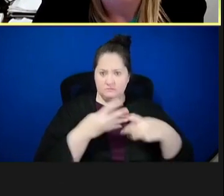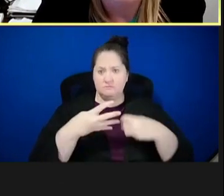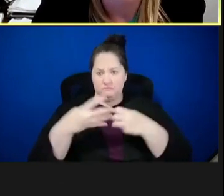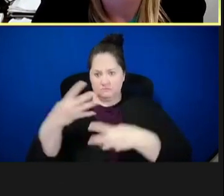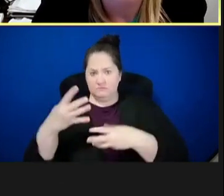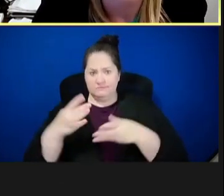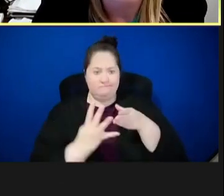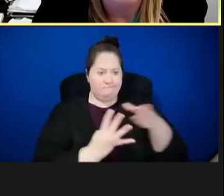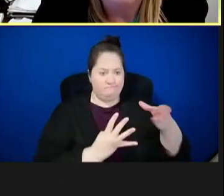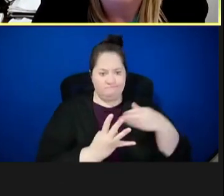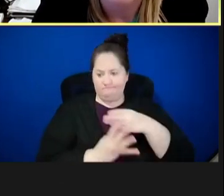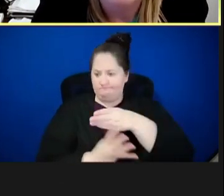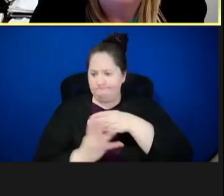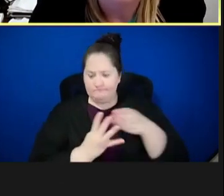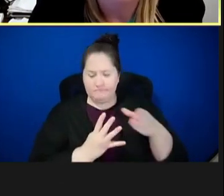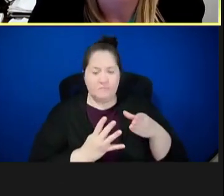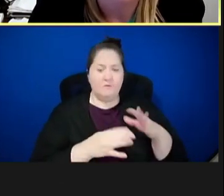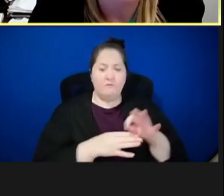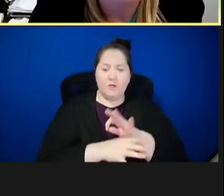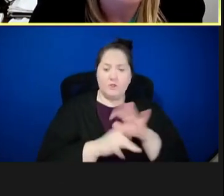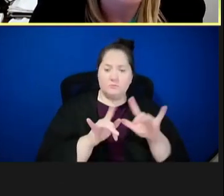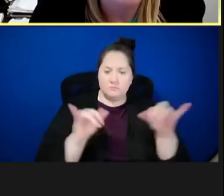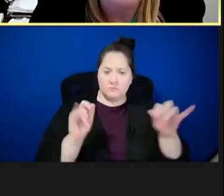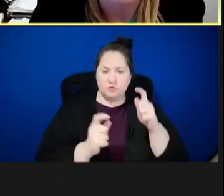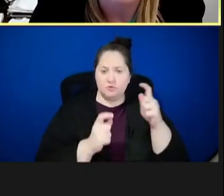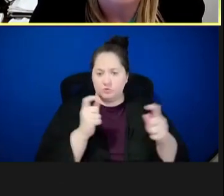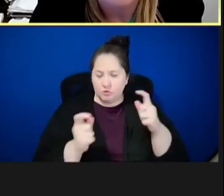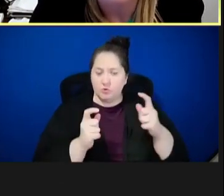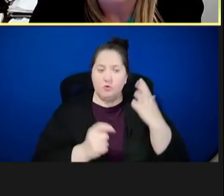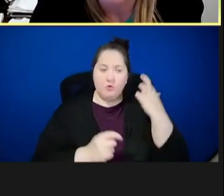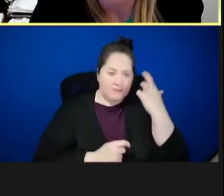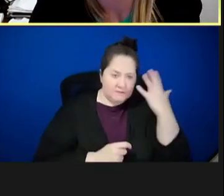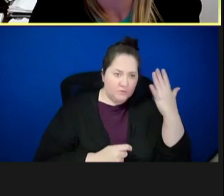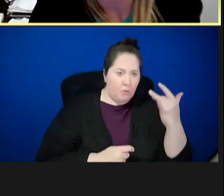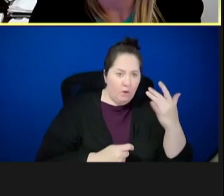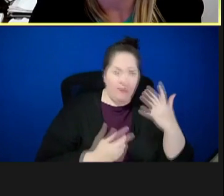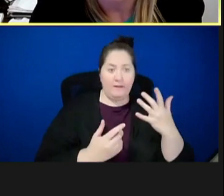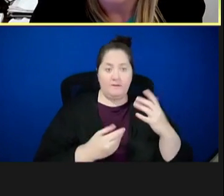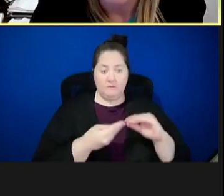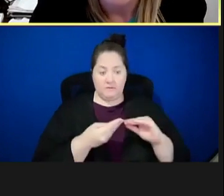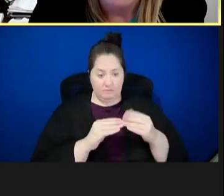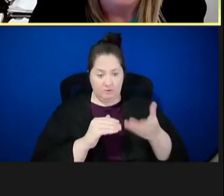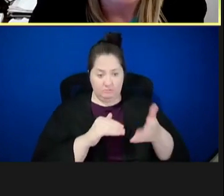function simultaneously to contribute to the differential vaccine uptake. And they found